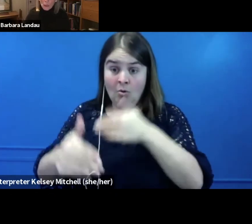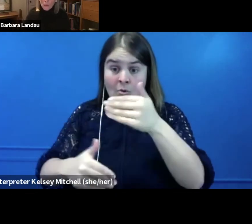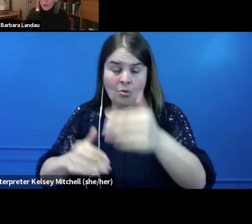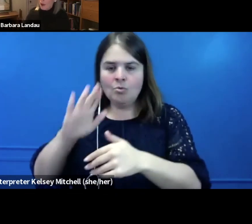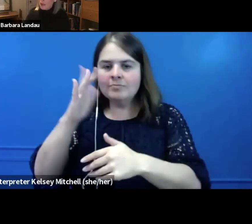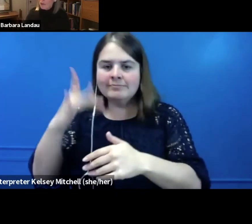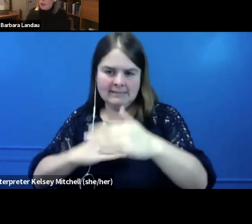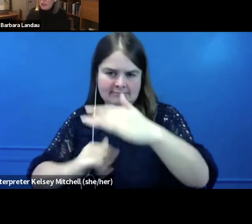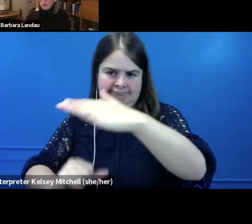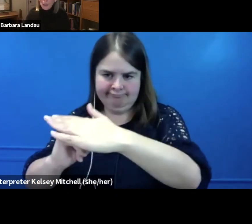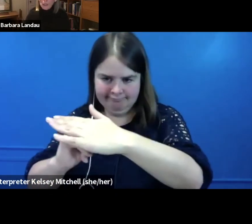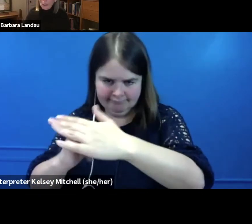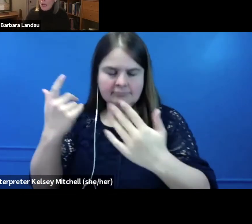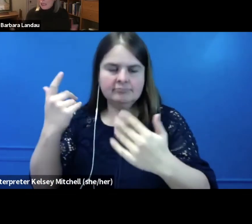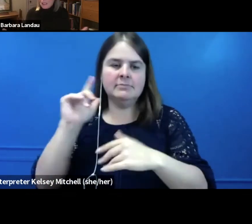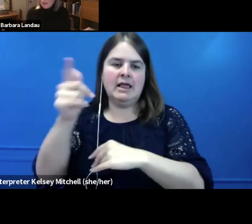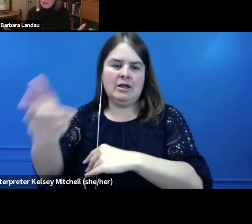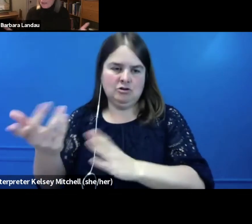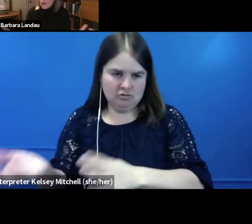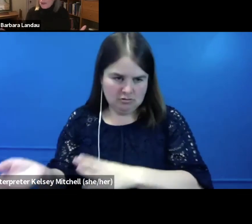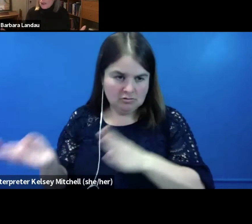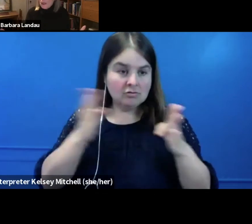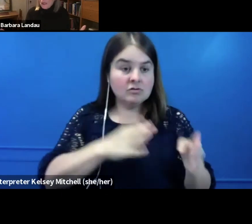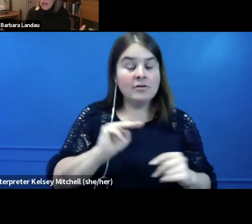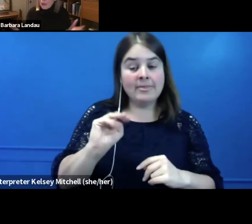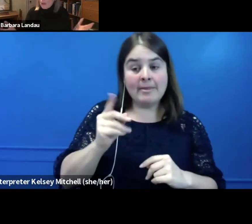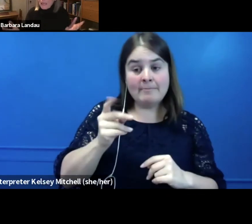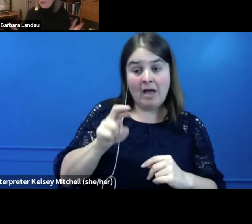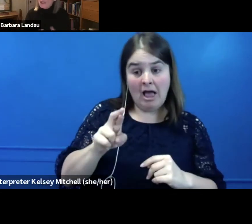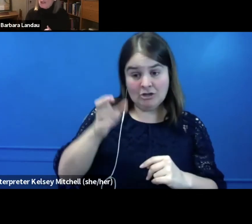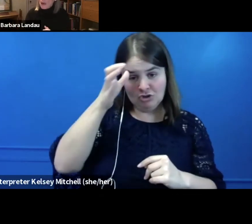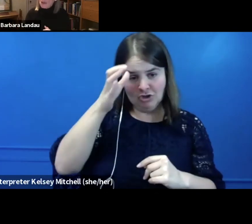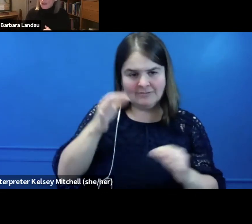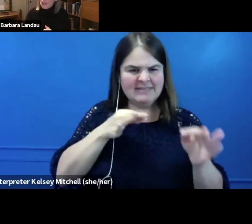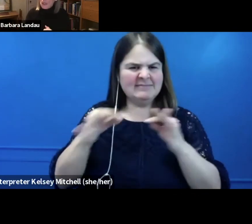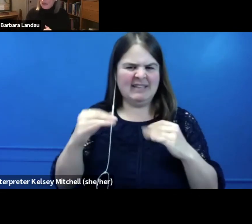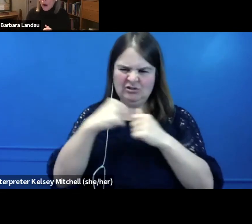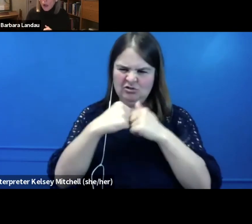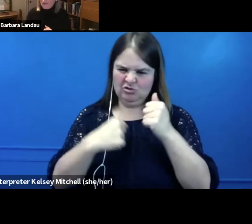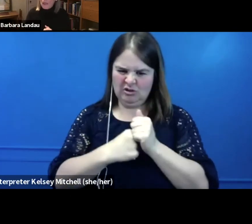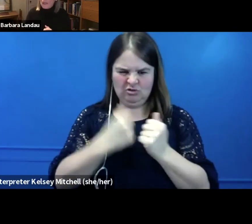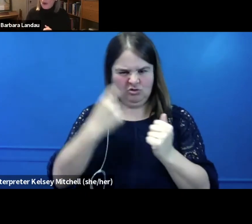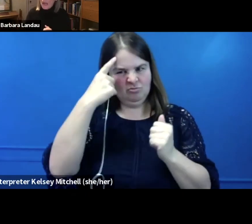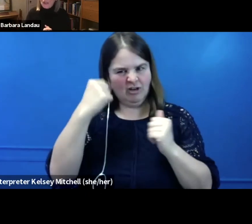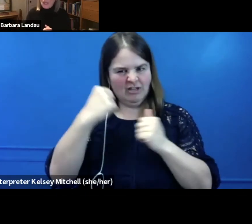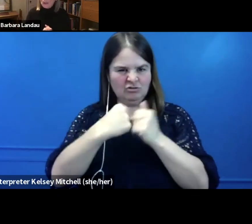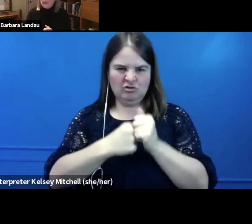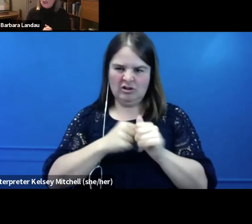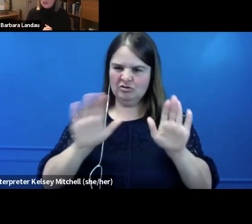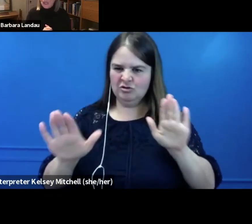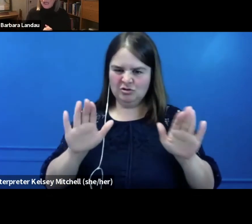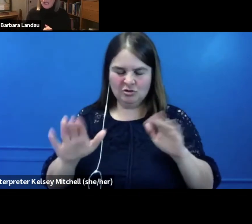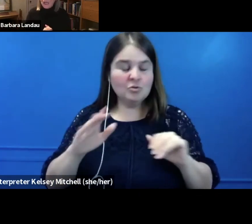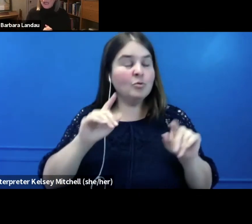very fond of i think explains a lot it explains the structure how did we get these structures in all of these domains